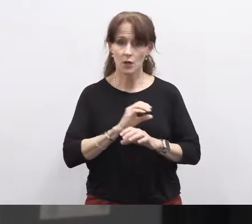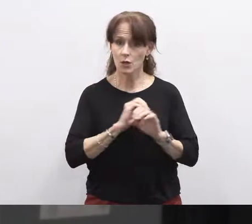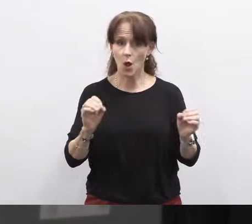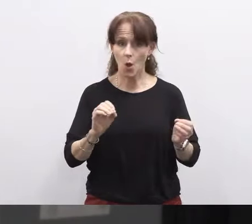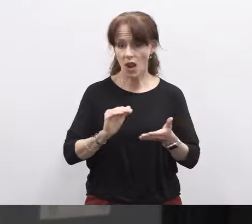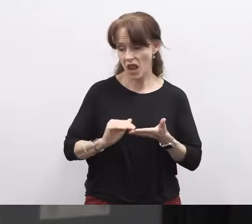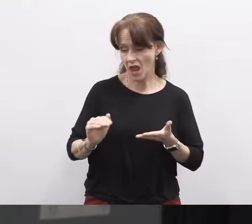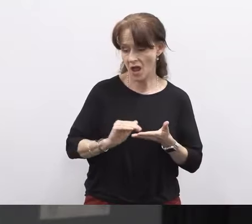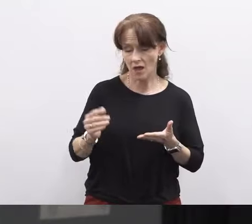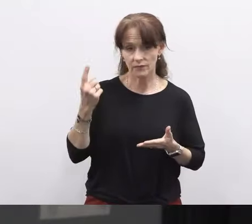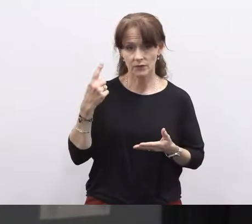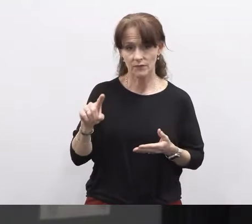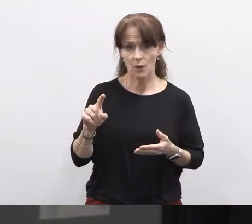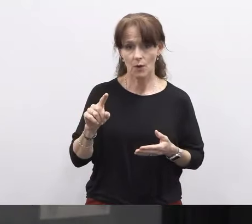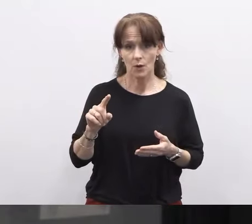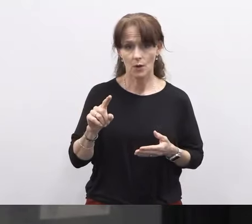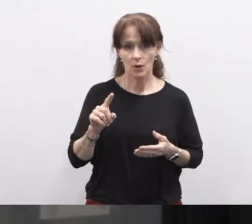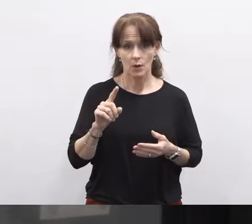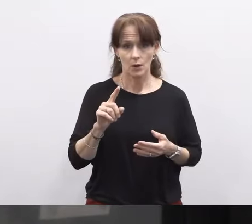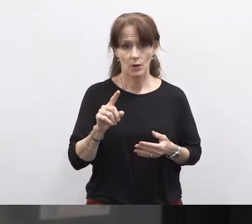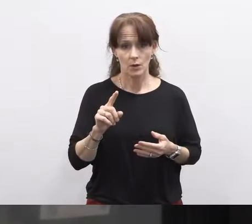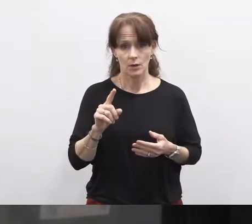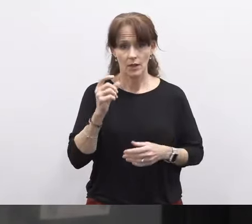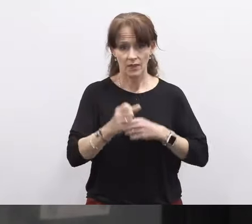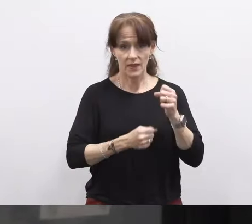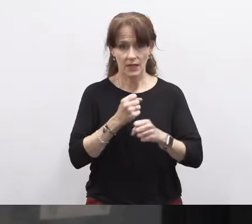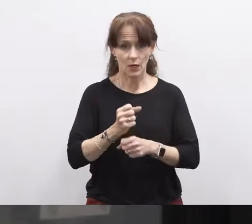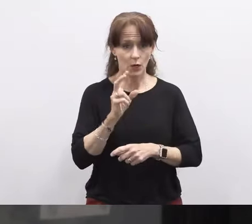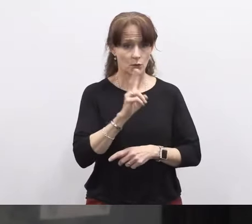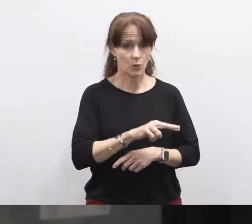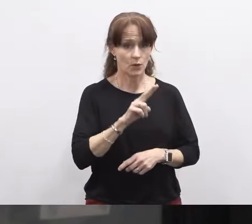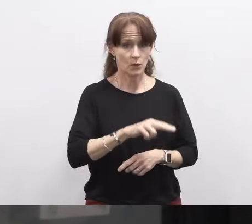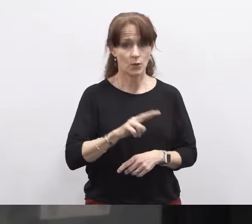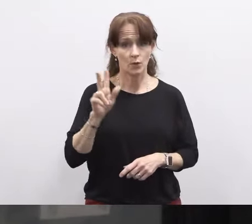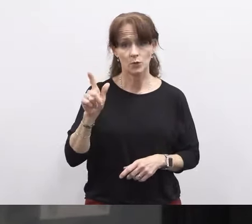for the year '22, '23,